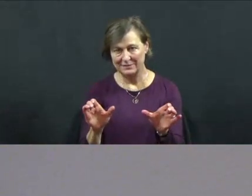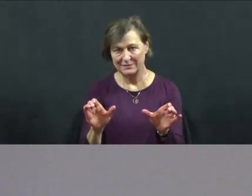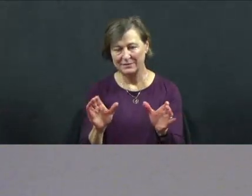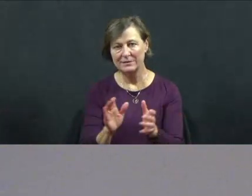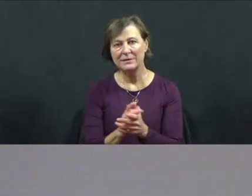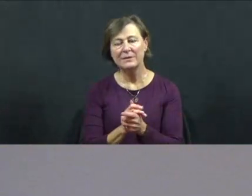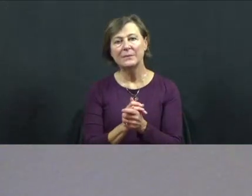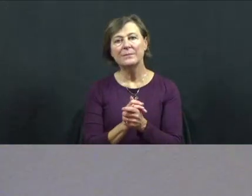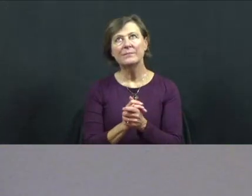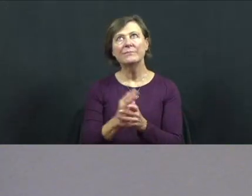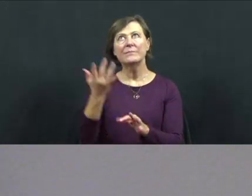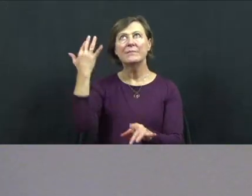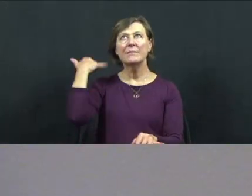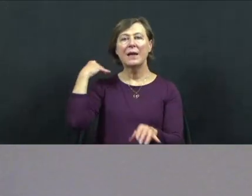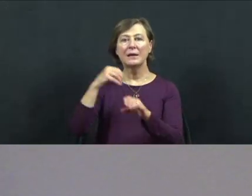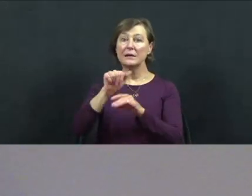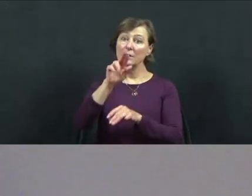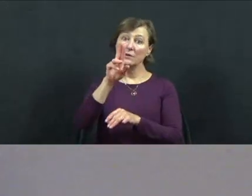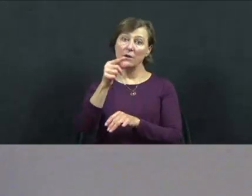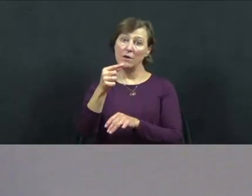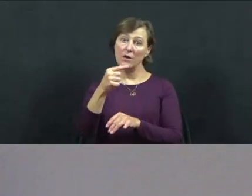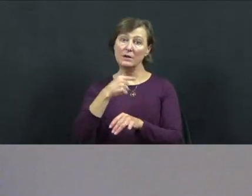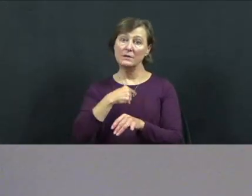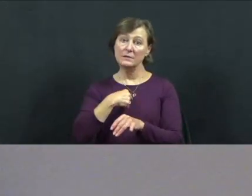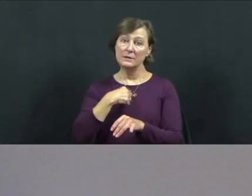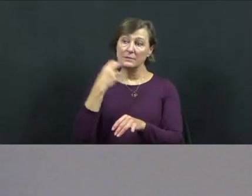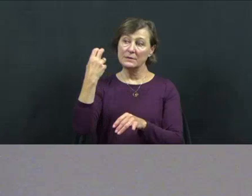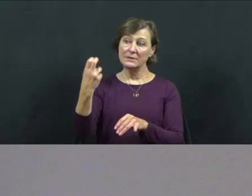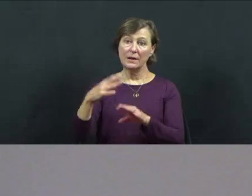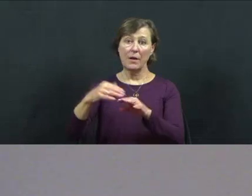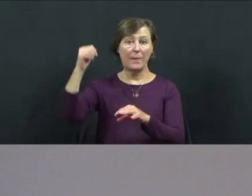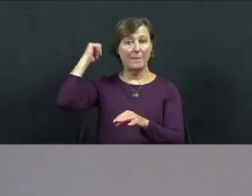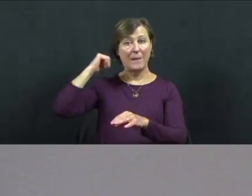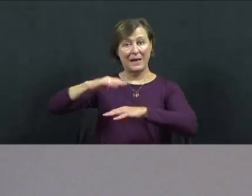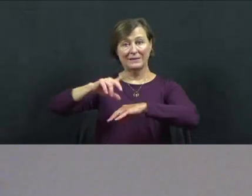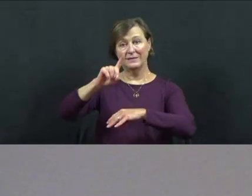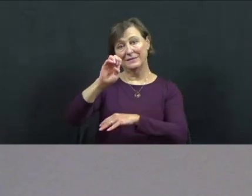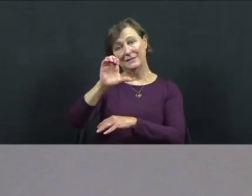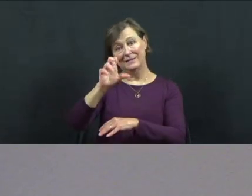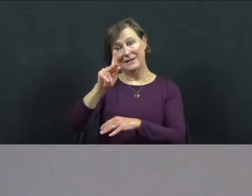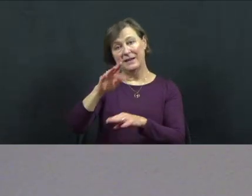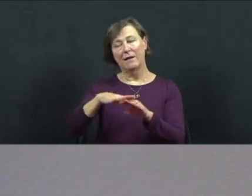Back in August, while sitting on the back deck--on my back deck, on a glorious